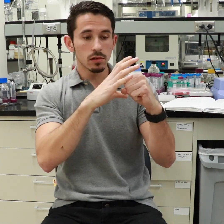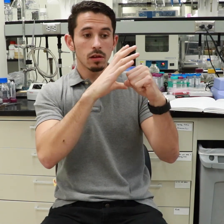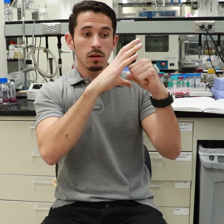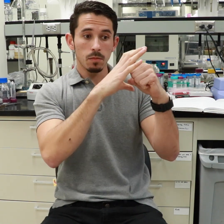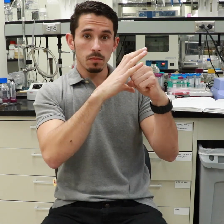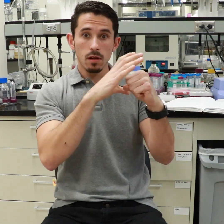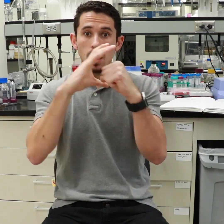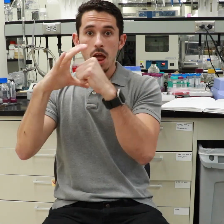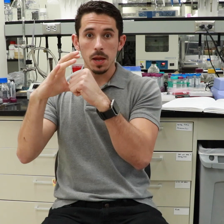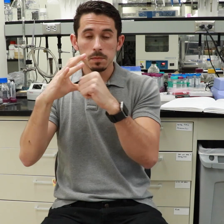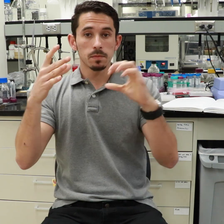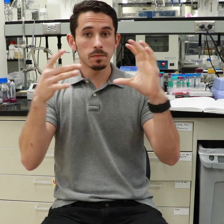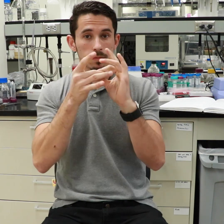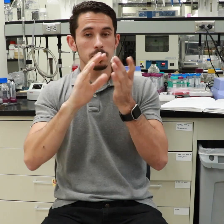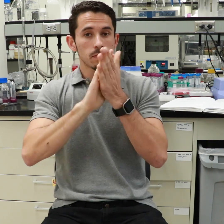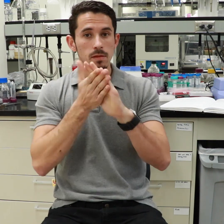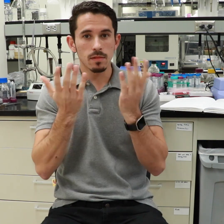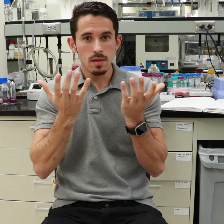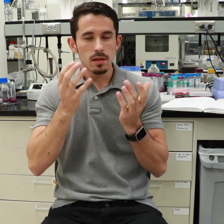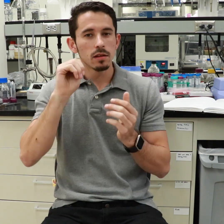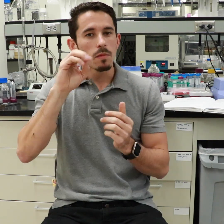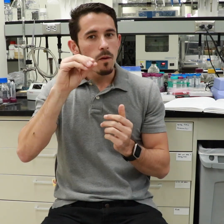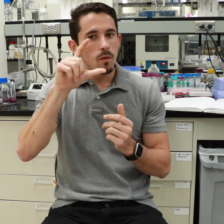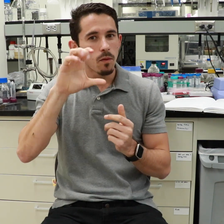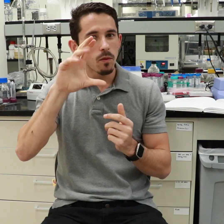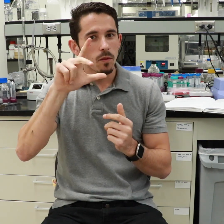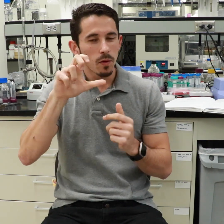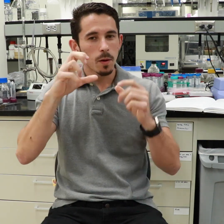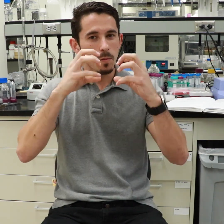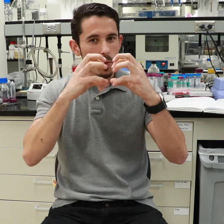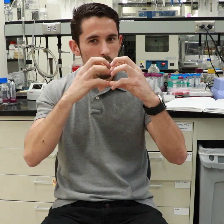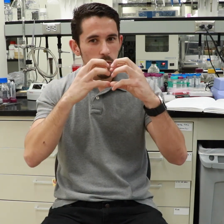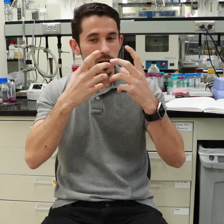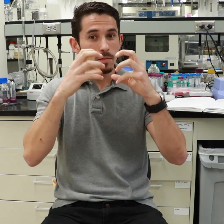And when two “ATOMS” combine, they become a “MOLECULE.”